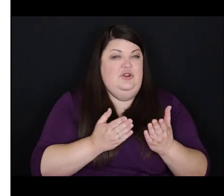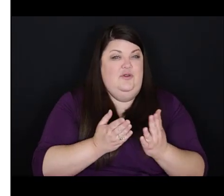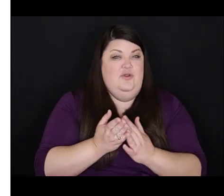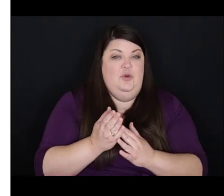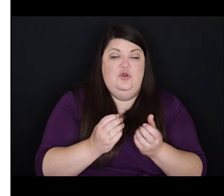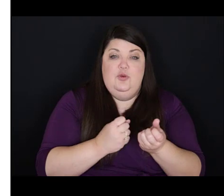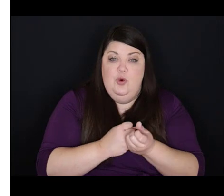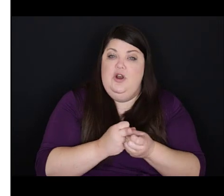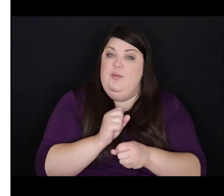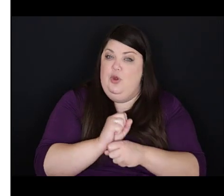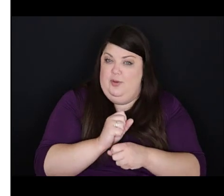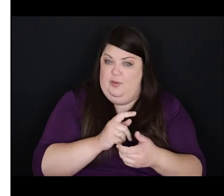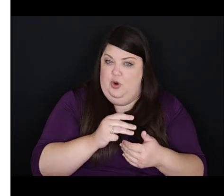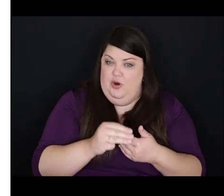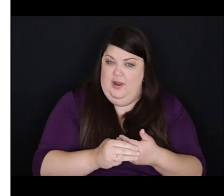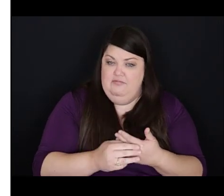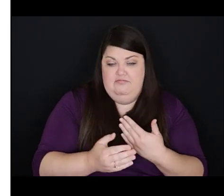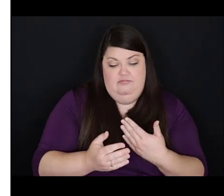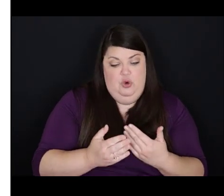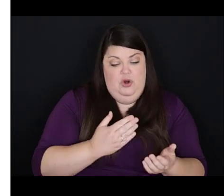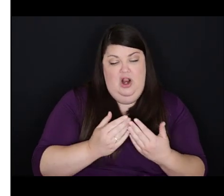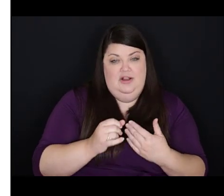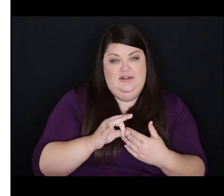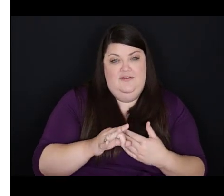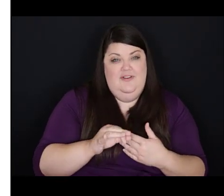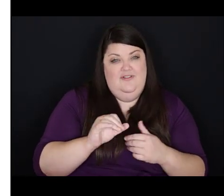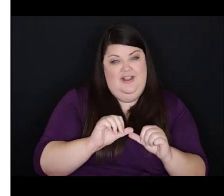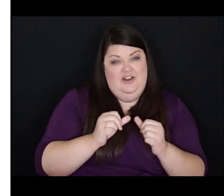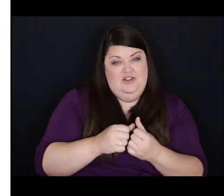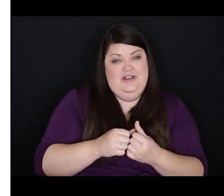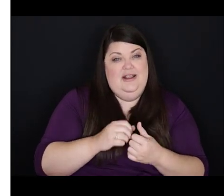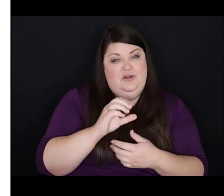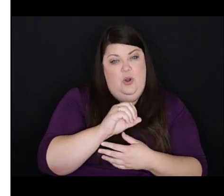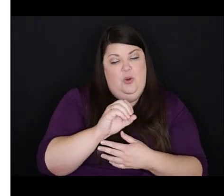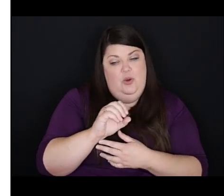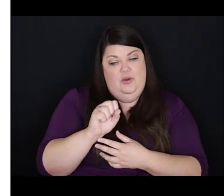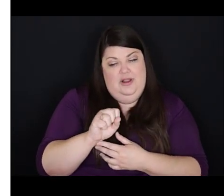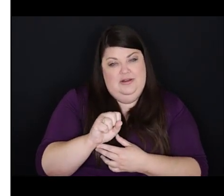Regardless of whether the agency is under an Order of Selection or chooses not to receive